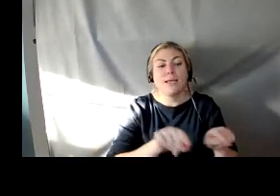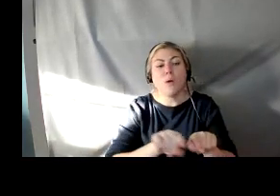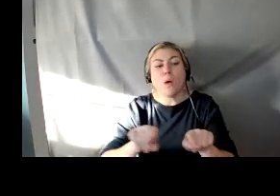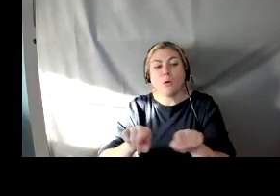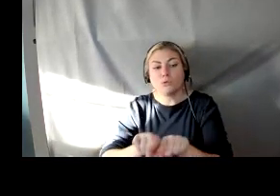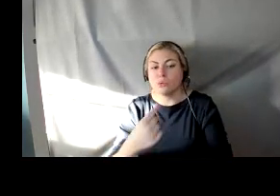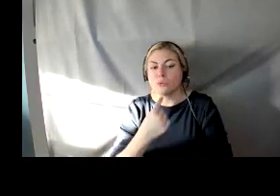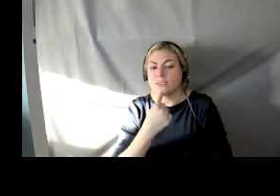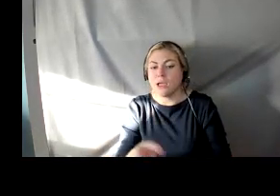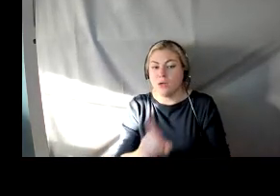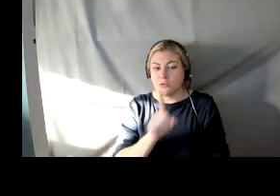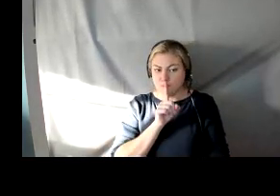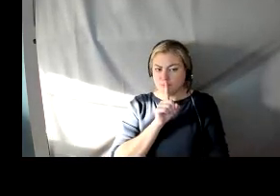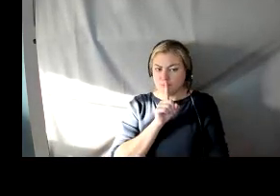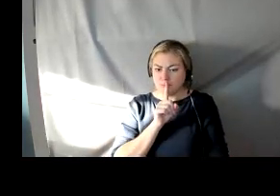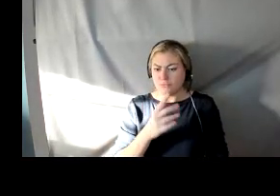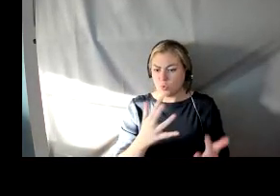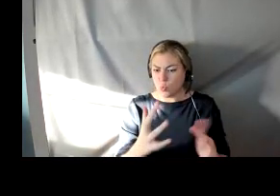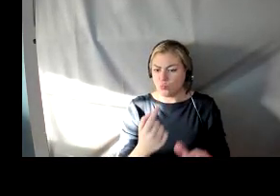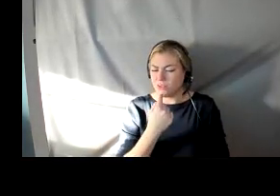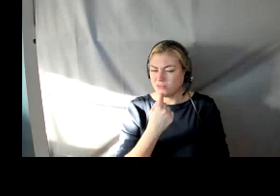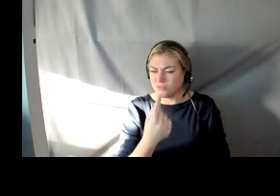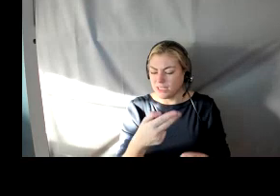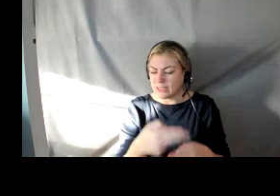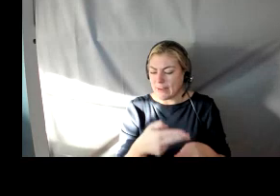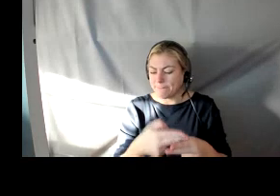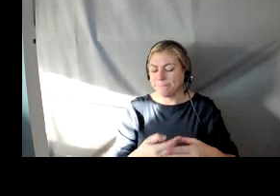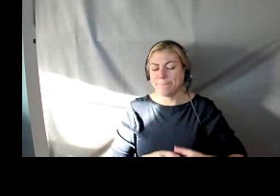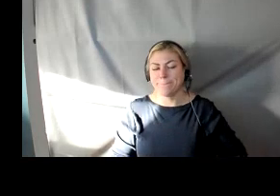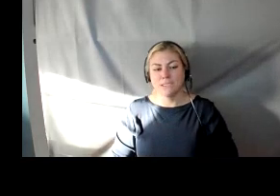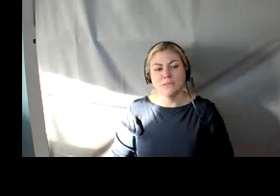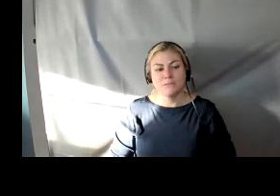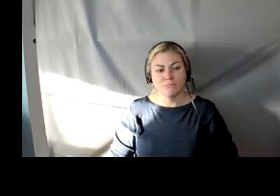We just want to hear hear from those that are interested in this study.